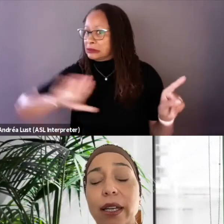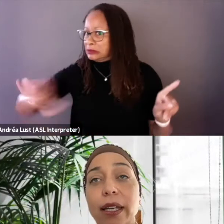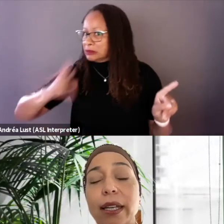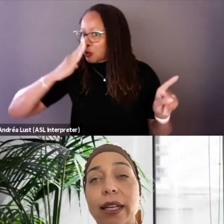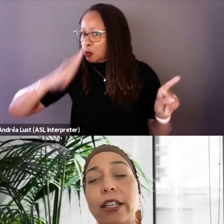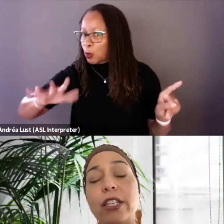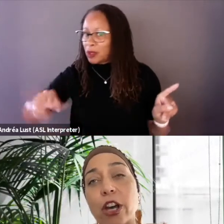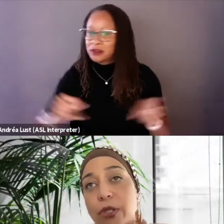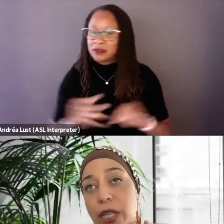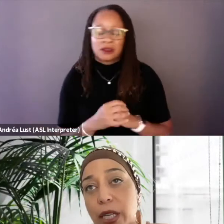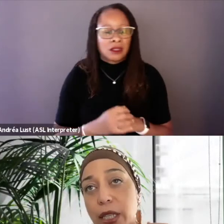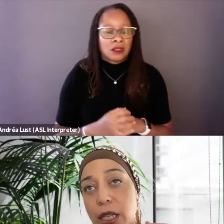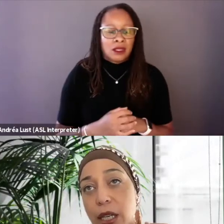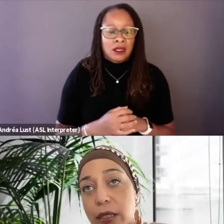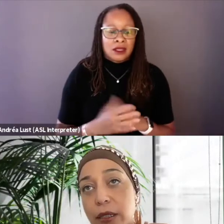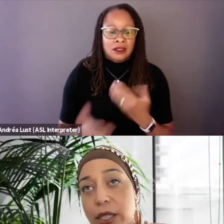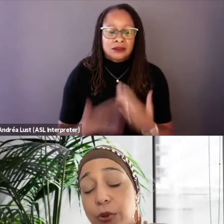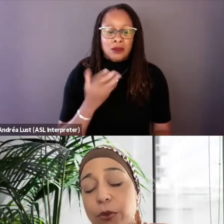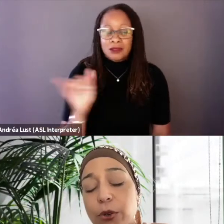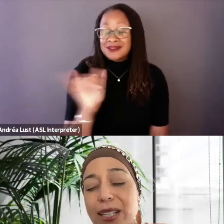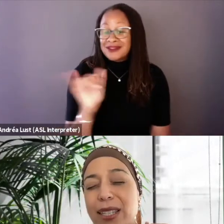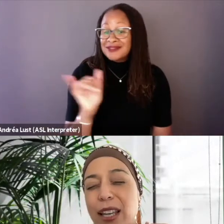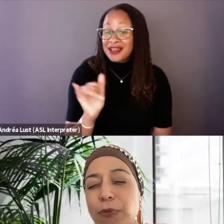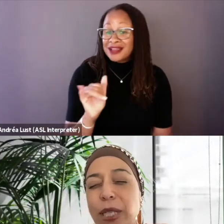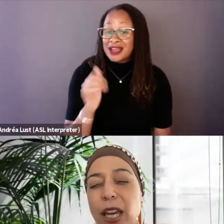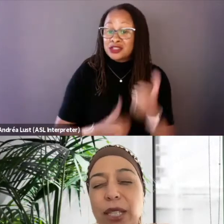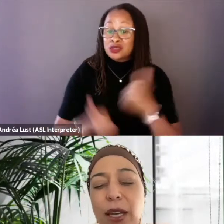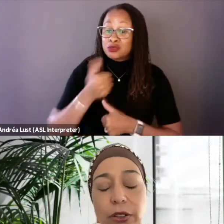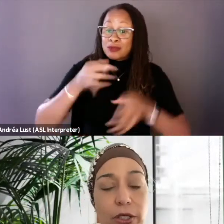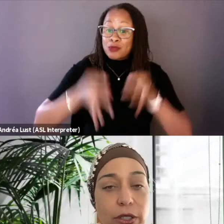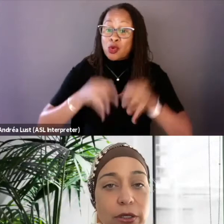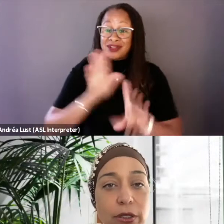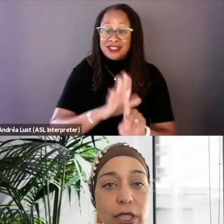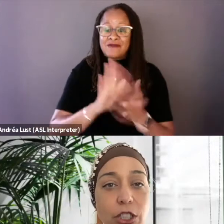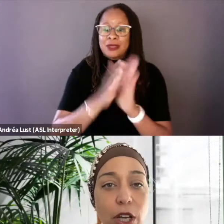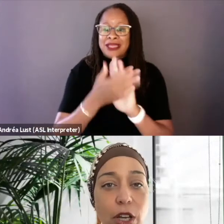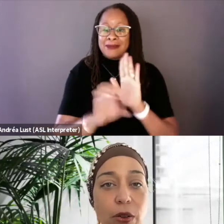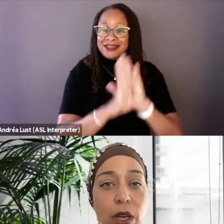It's almost like the Supreme Court itself became a character in the show